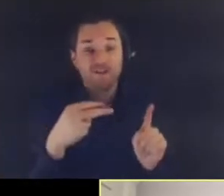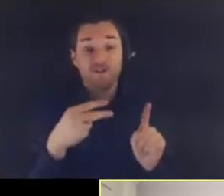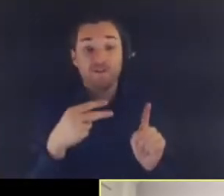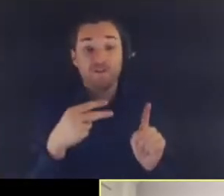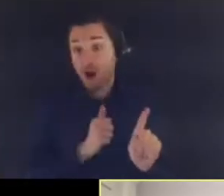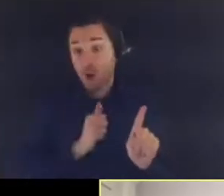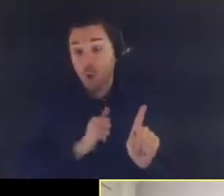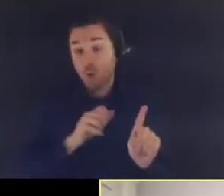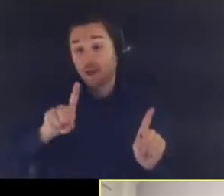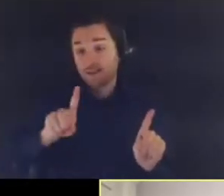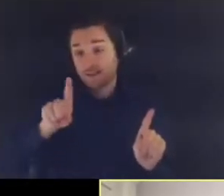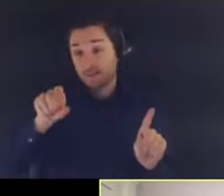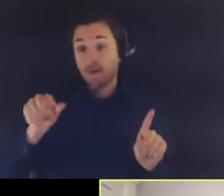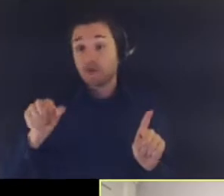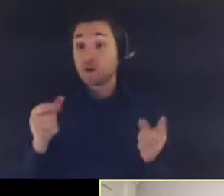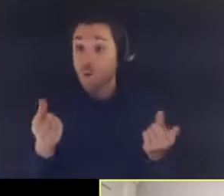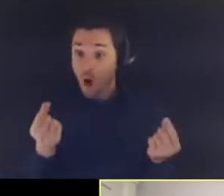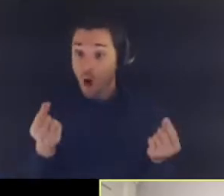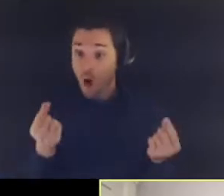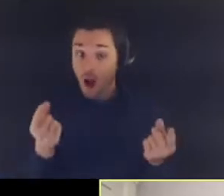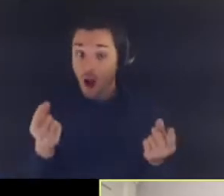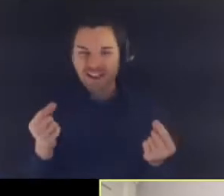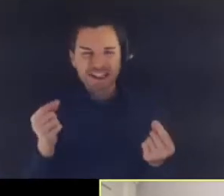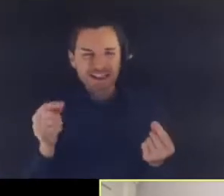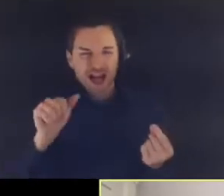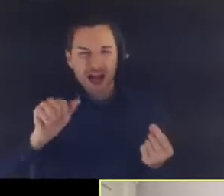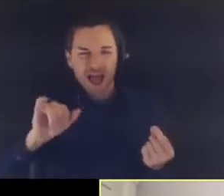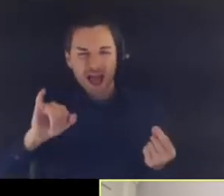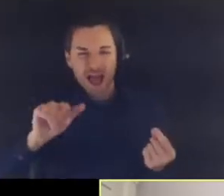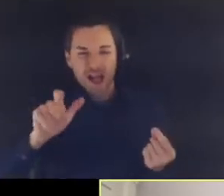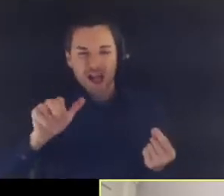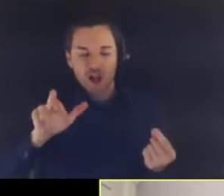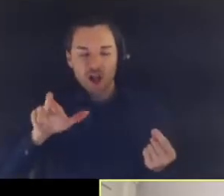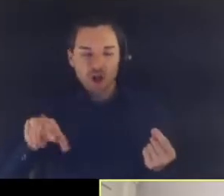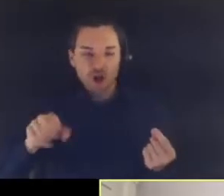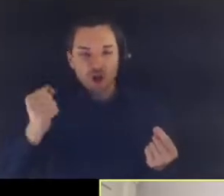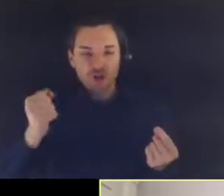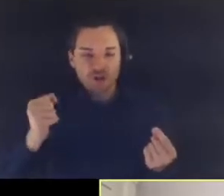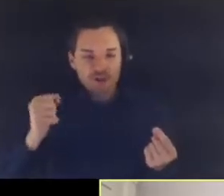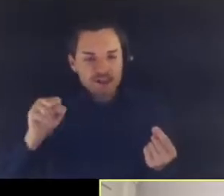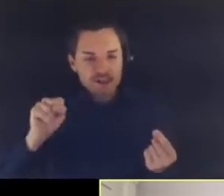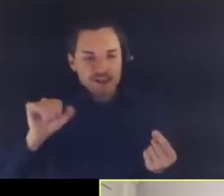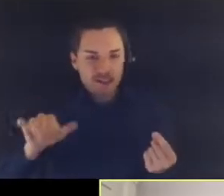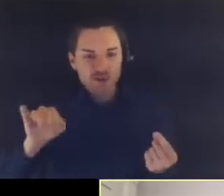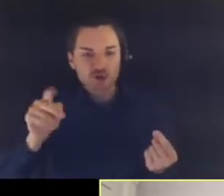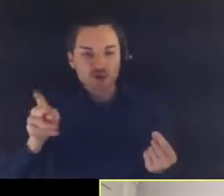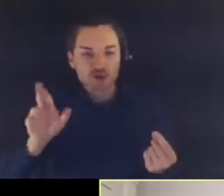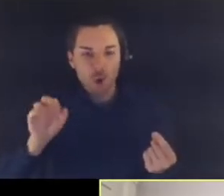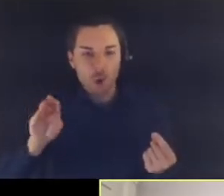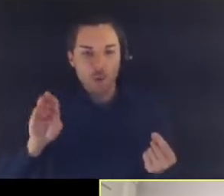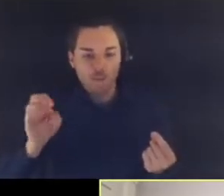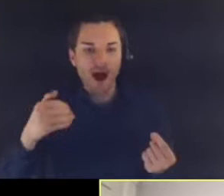Ehlers-Danlos Syndrome. I have a chronic pain condition that essentially impacts every part